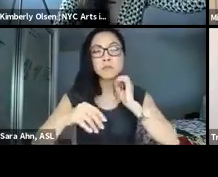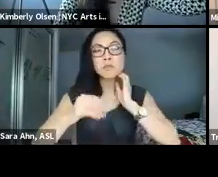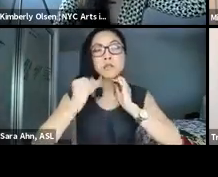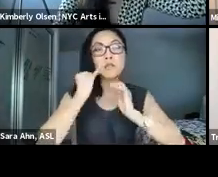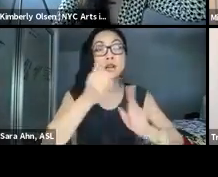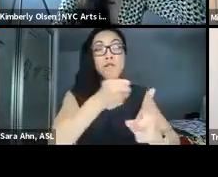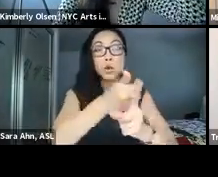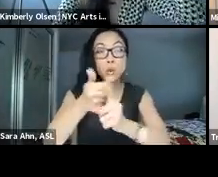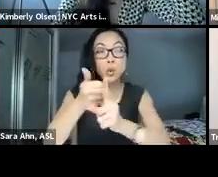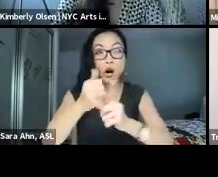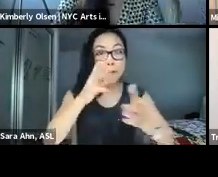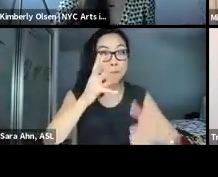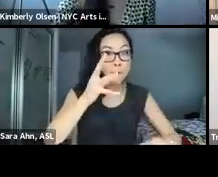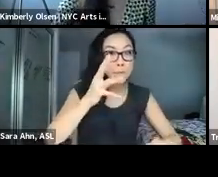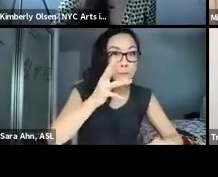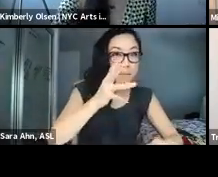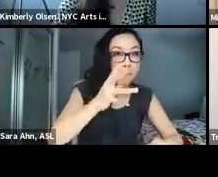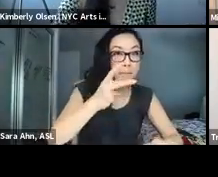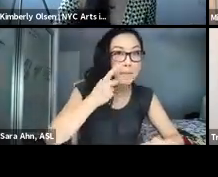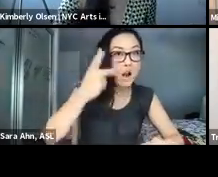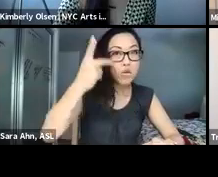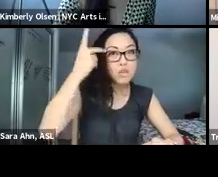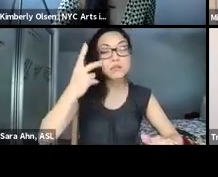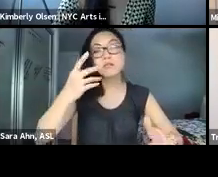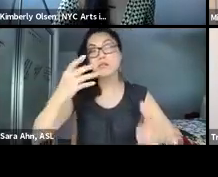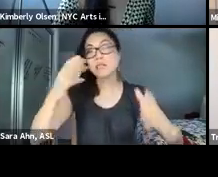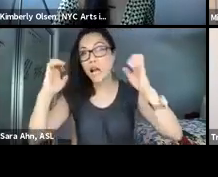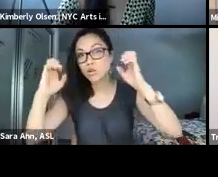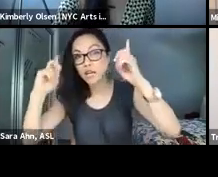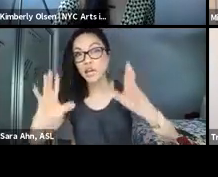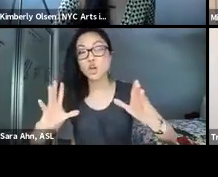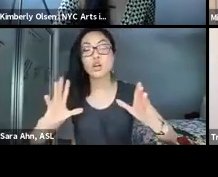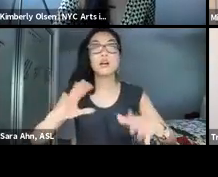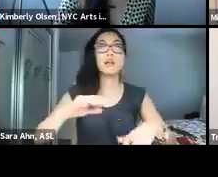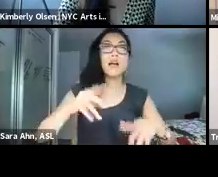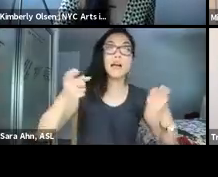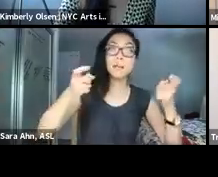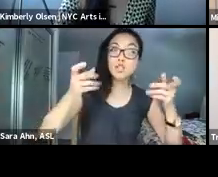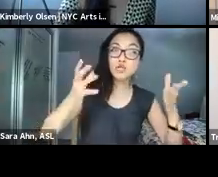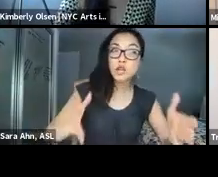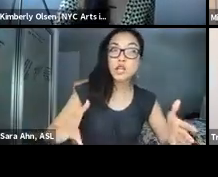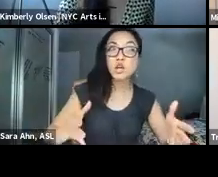the need for dance education in for every child in every single school.